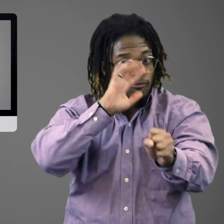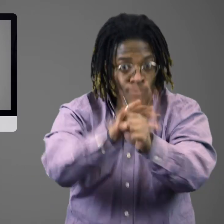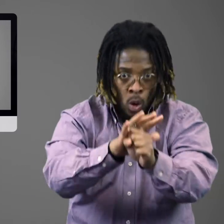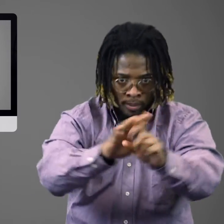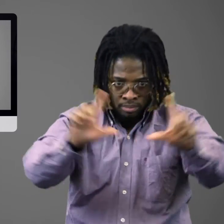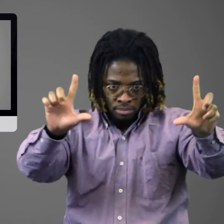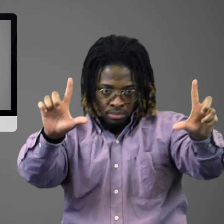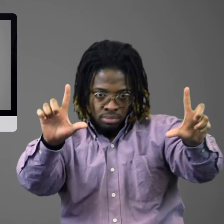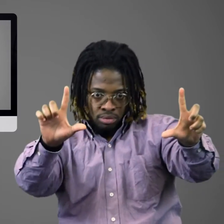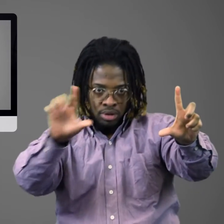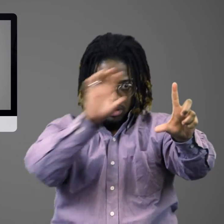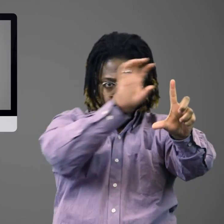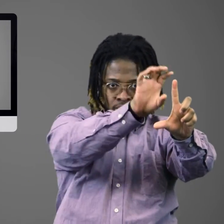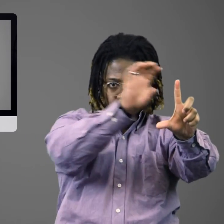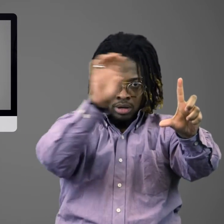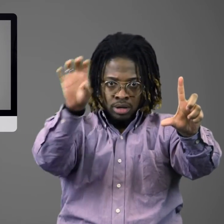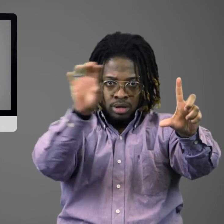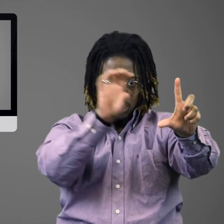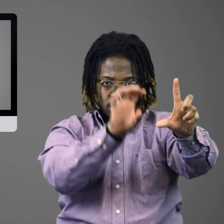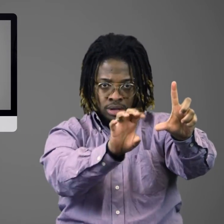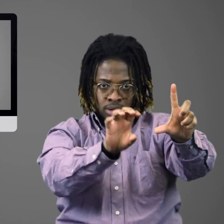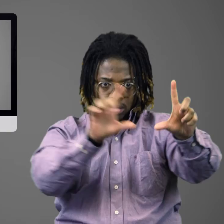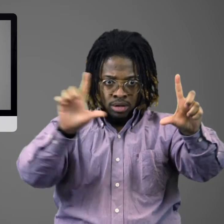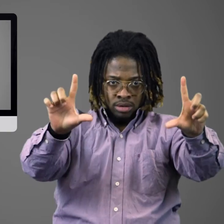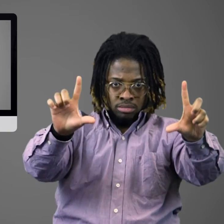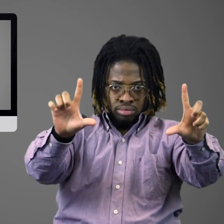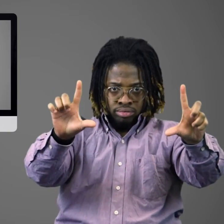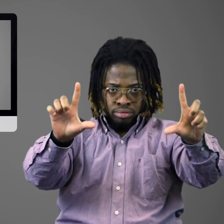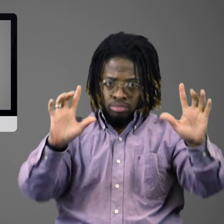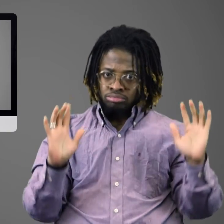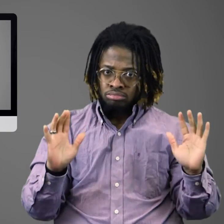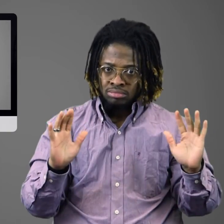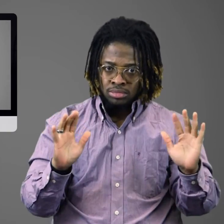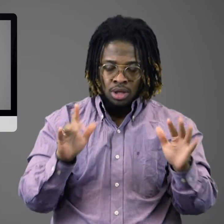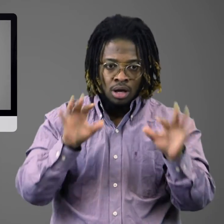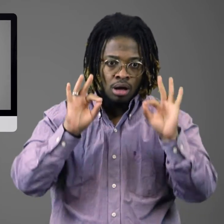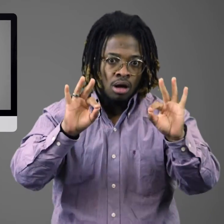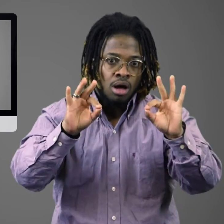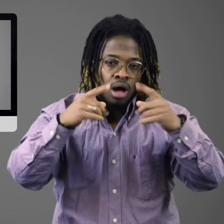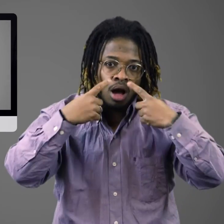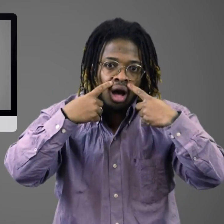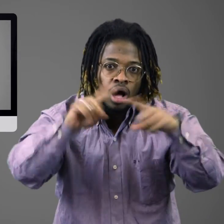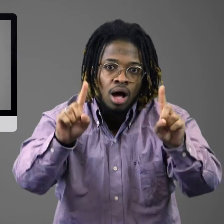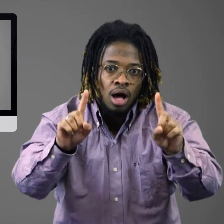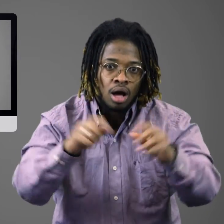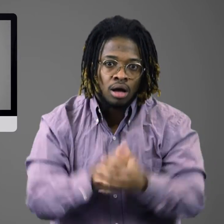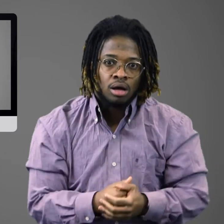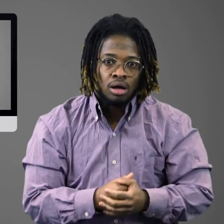and confirmed that the camera was positioned so that he had a good view of all three of us.